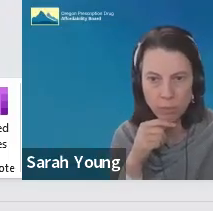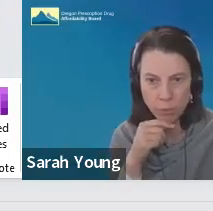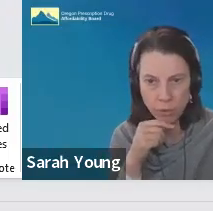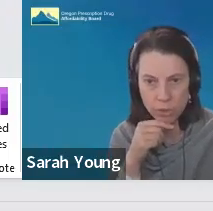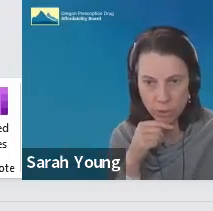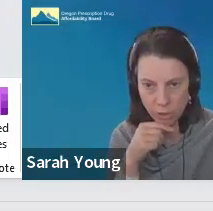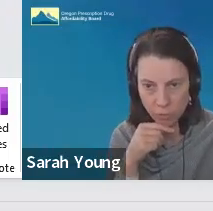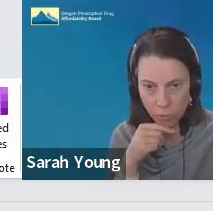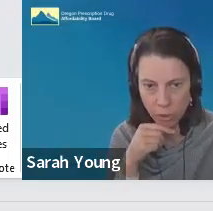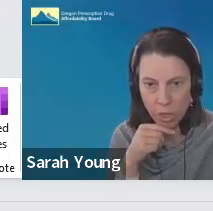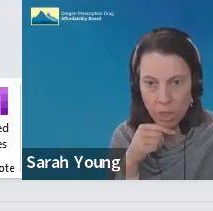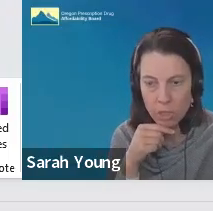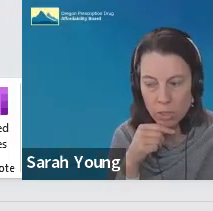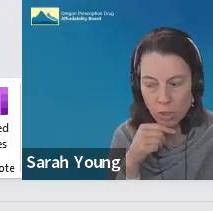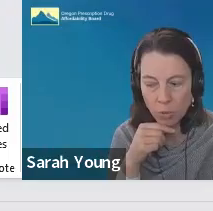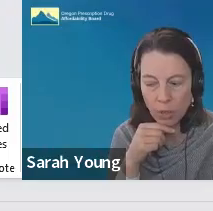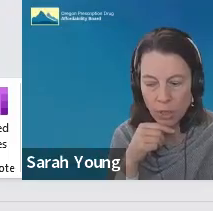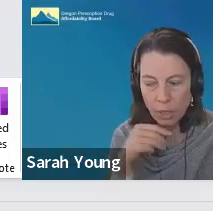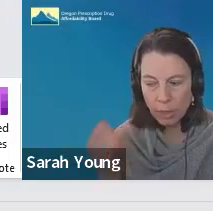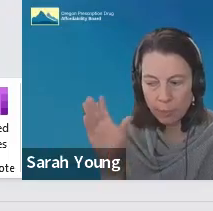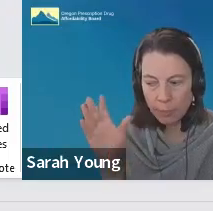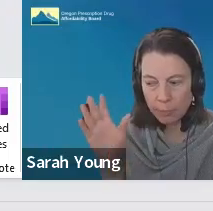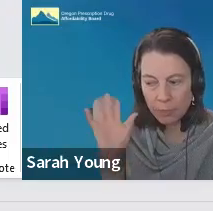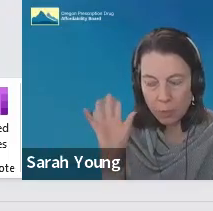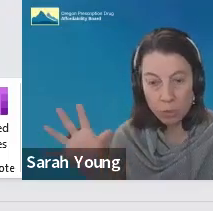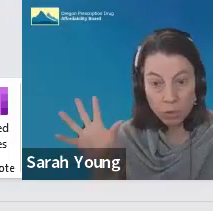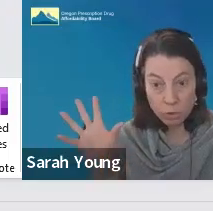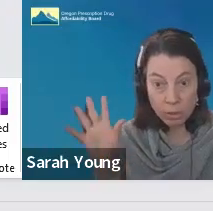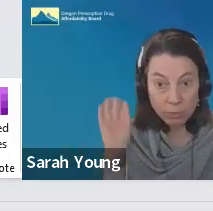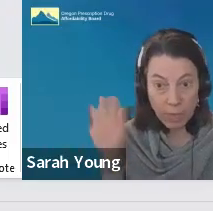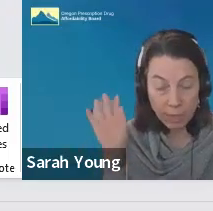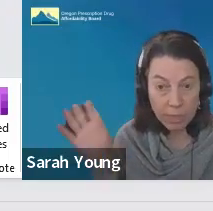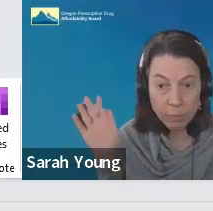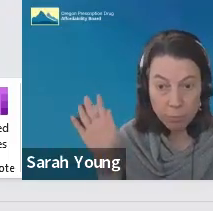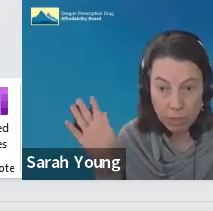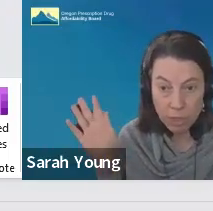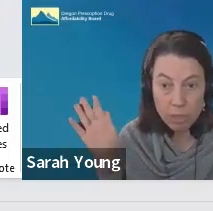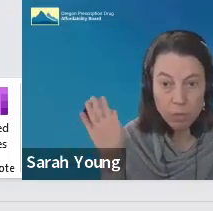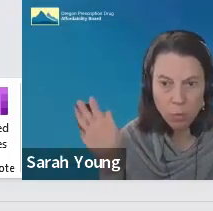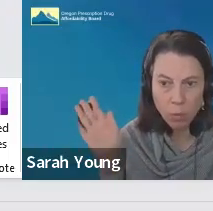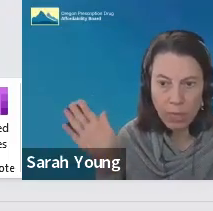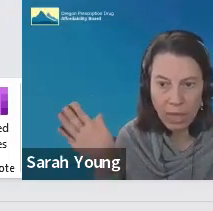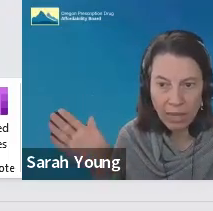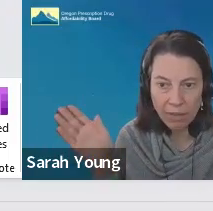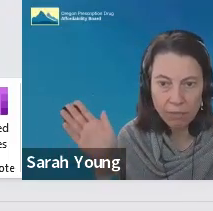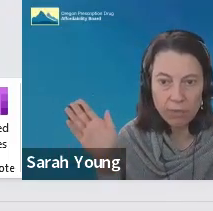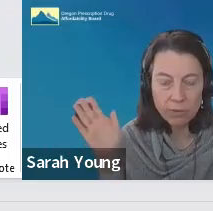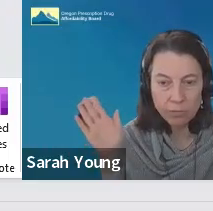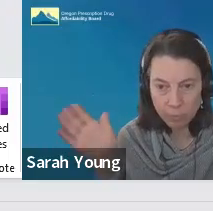that the board is looking for. So, um we'll certainly analyze and present what we have